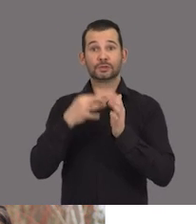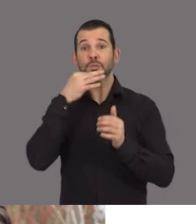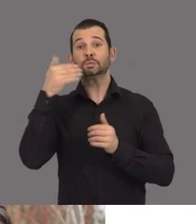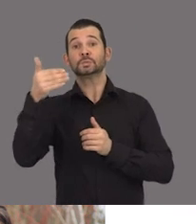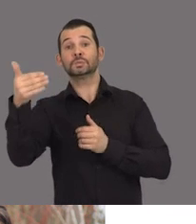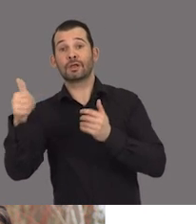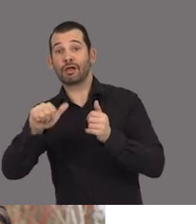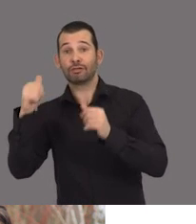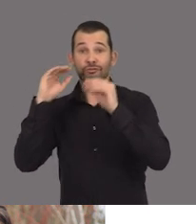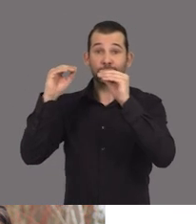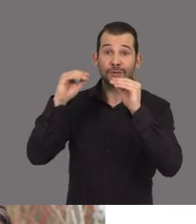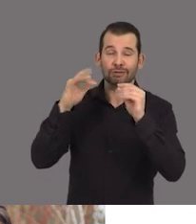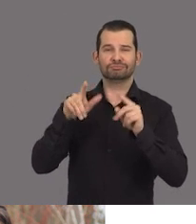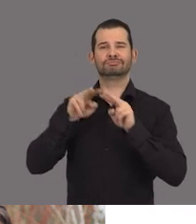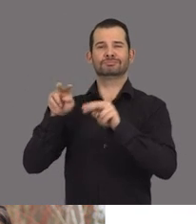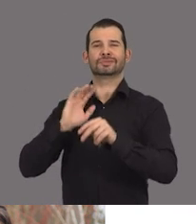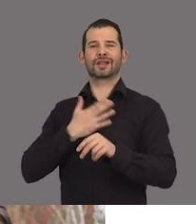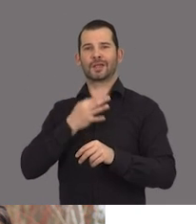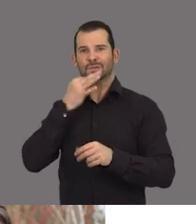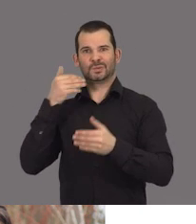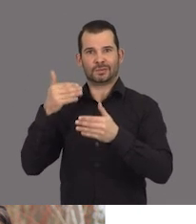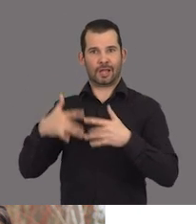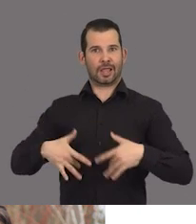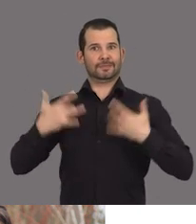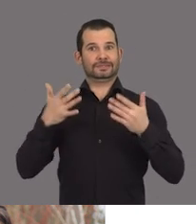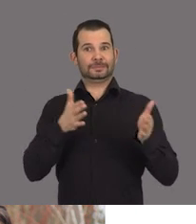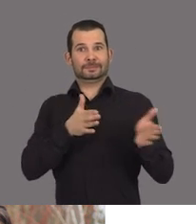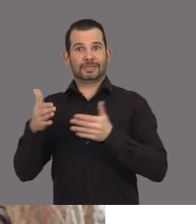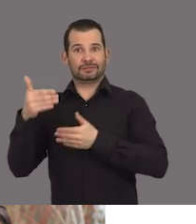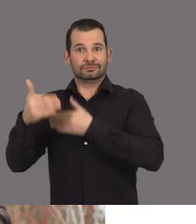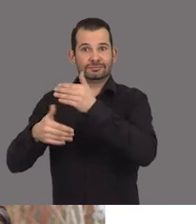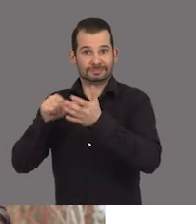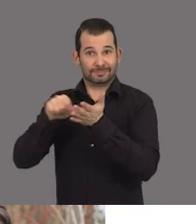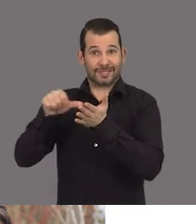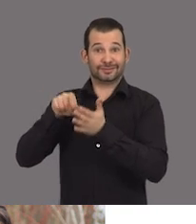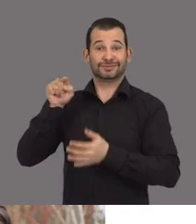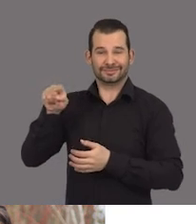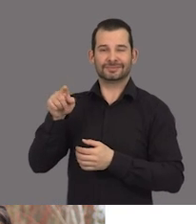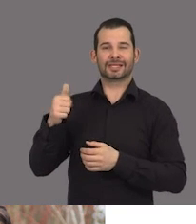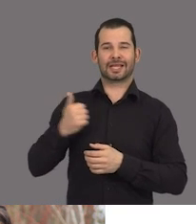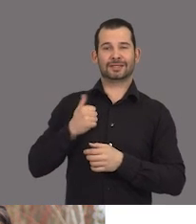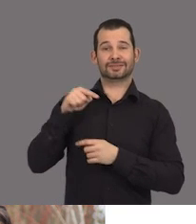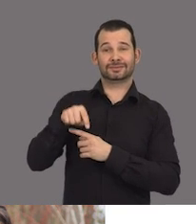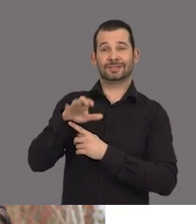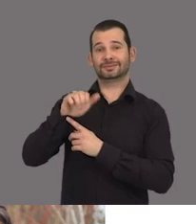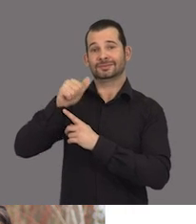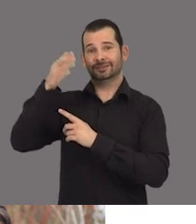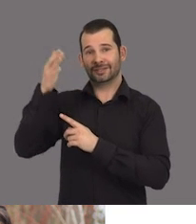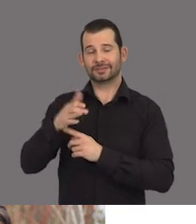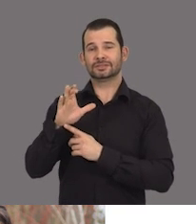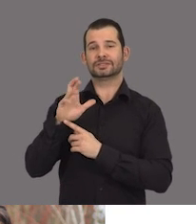webpage at canada.ca/cra-outreach-events.